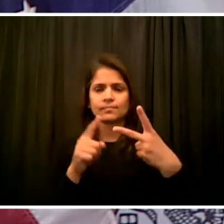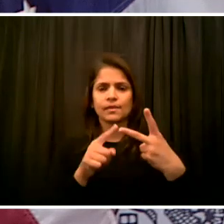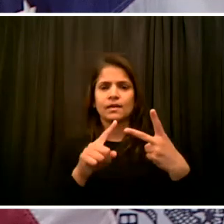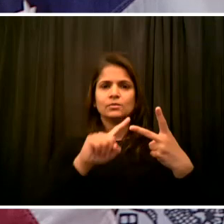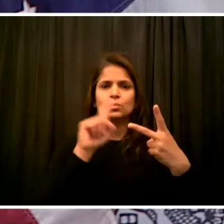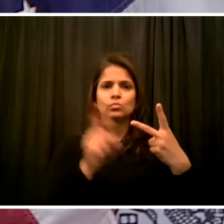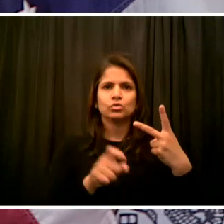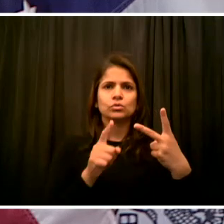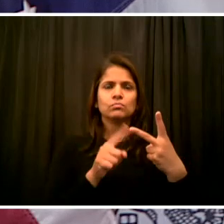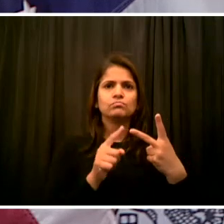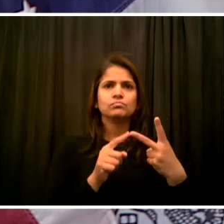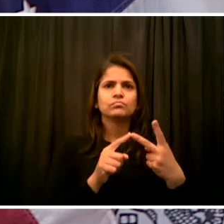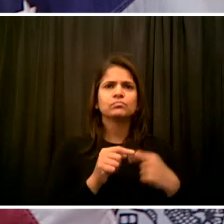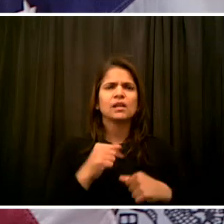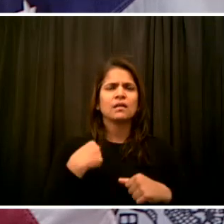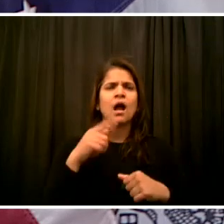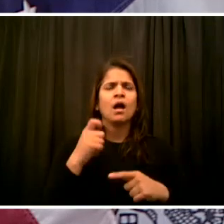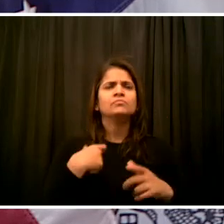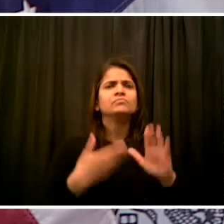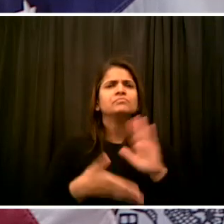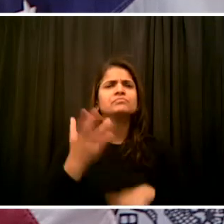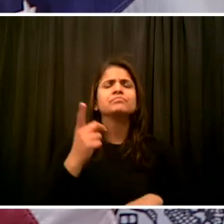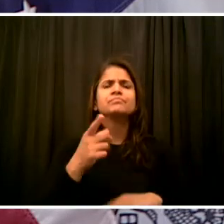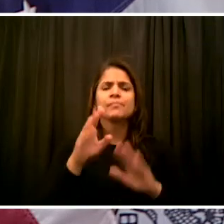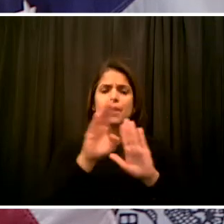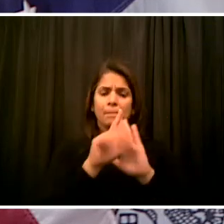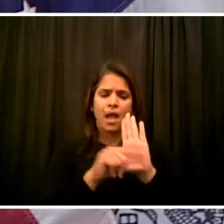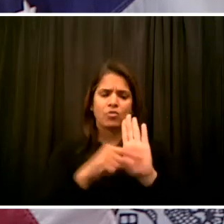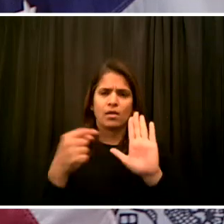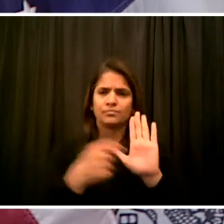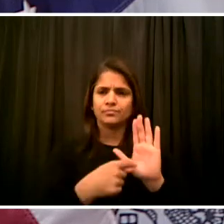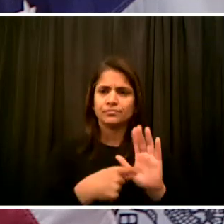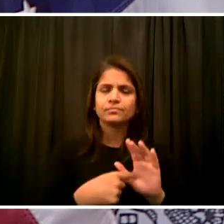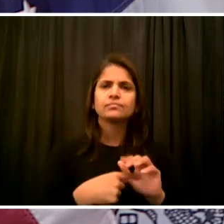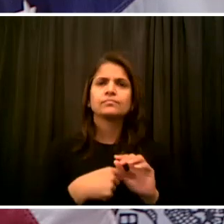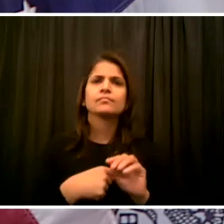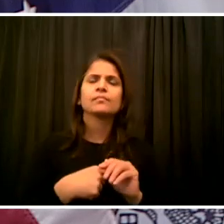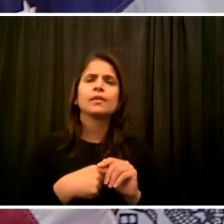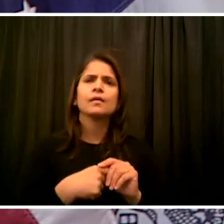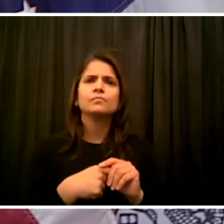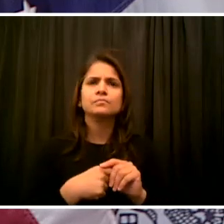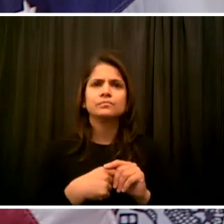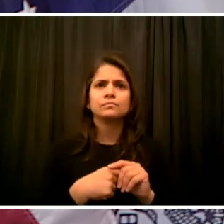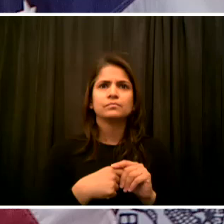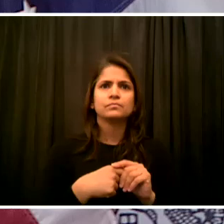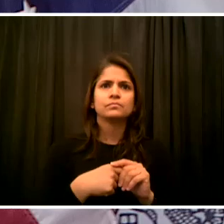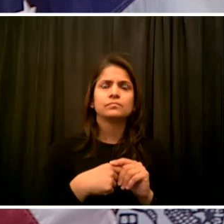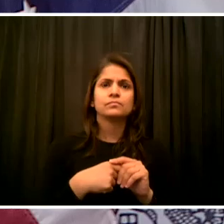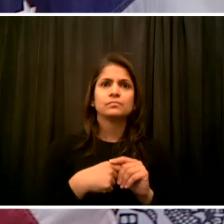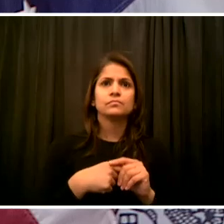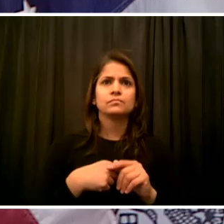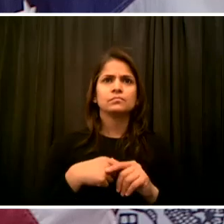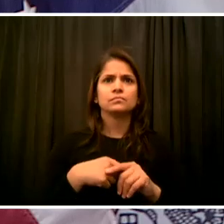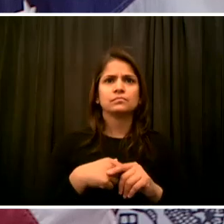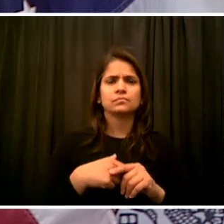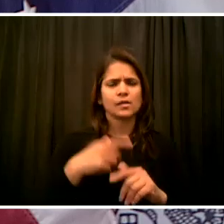AND IF YOU'RE TRACKING THAT. DAN THE SECOND QUESTION, FIRST, A BIT OF CONTEXT. I THINK PART OF THEFSRUTTRAION WITH USING THE